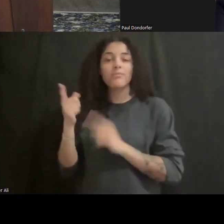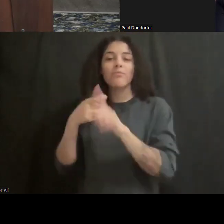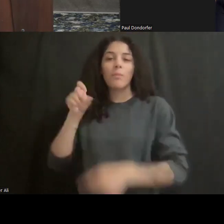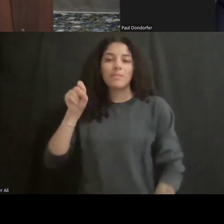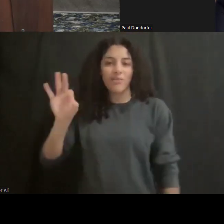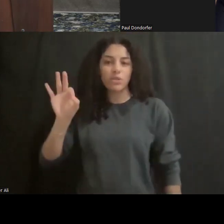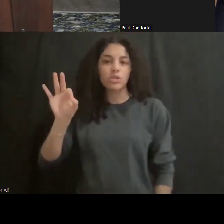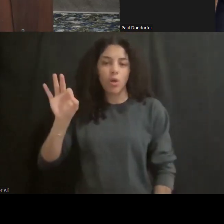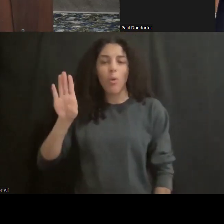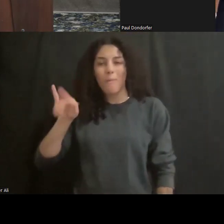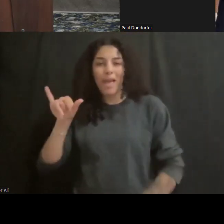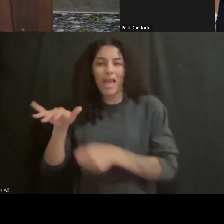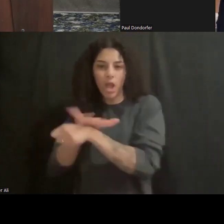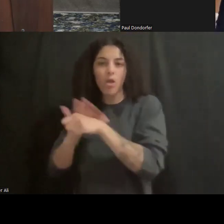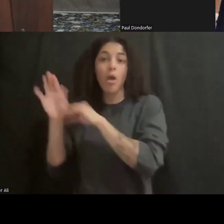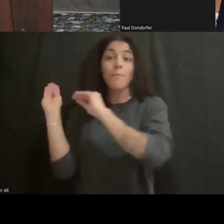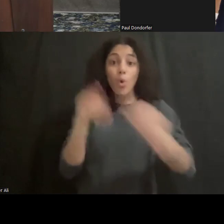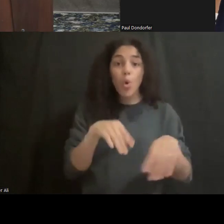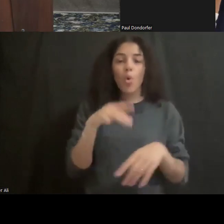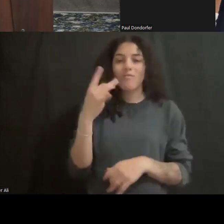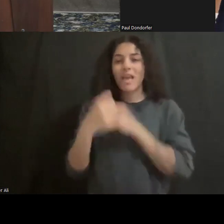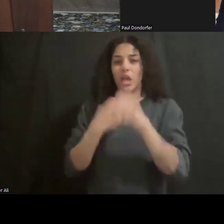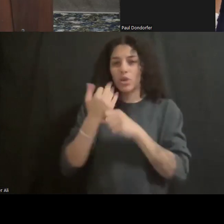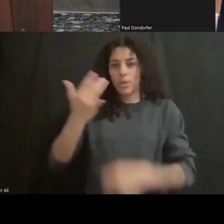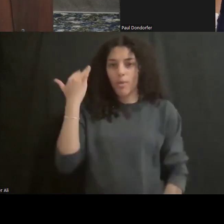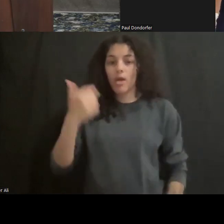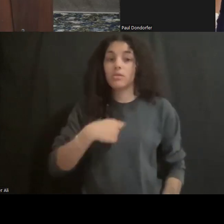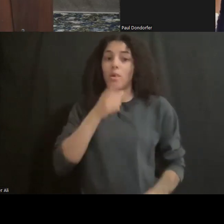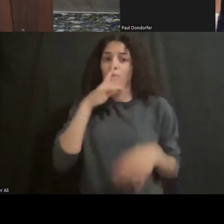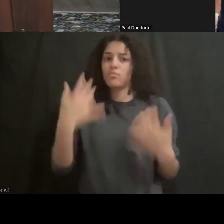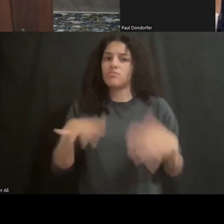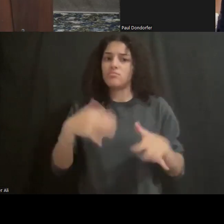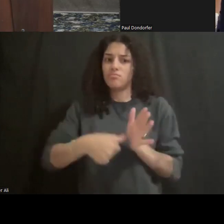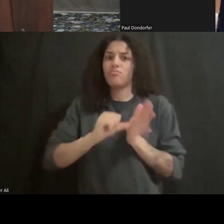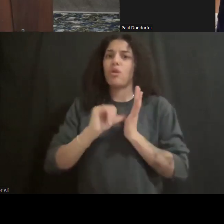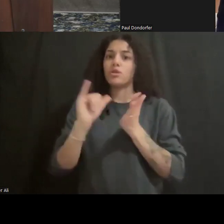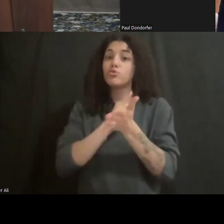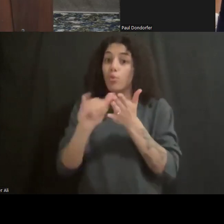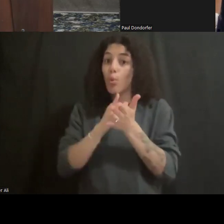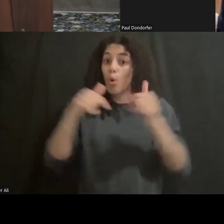I'm pleased and impressed that New York State is a leader in climate action Since we moved here New